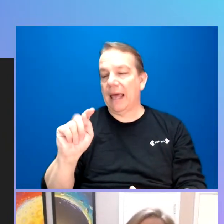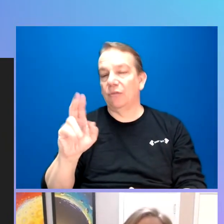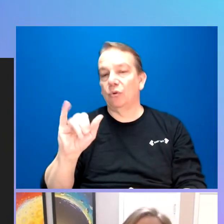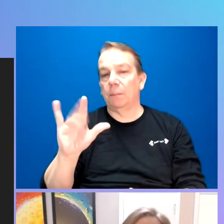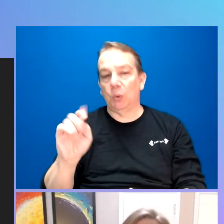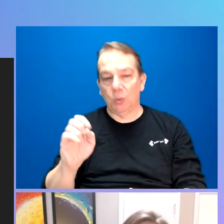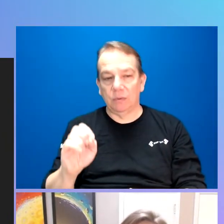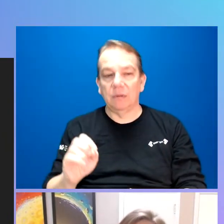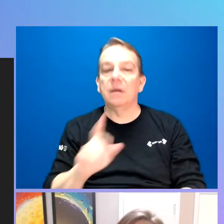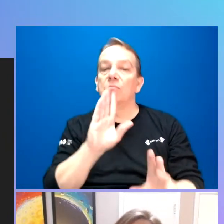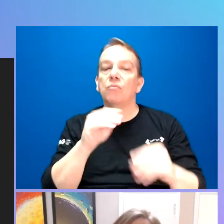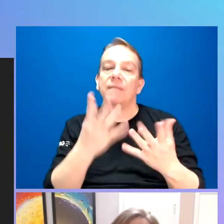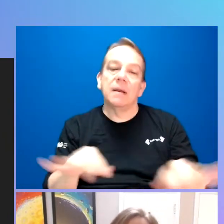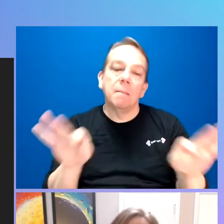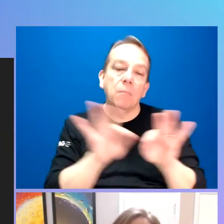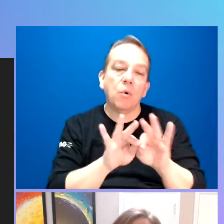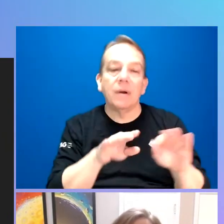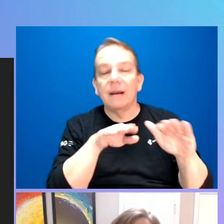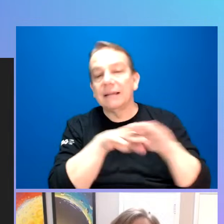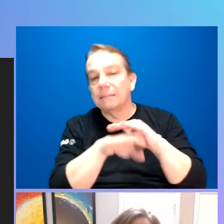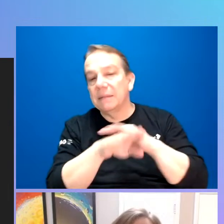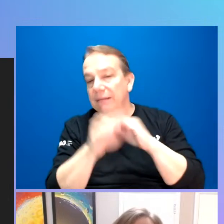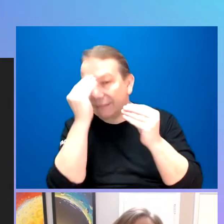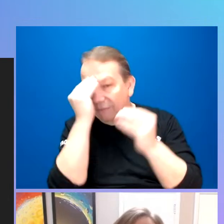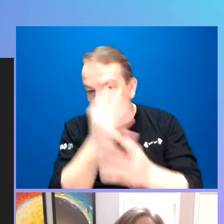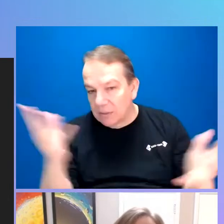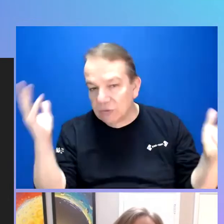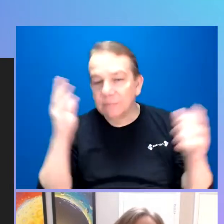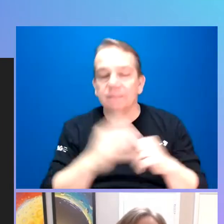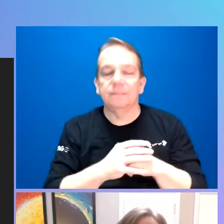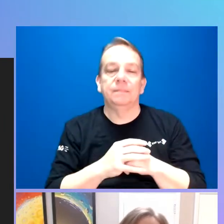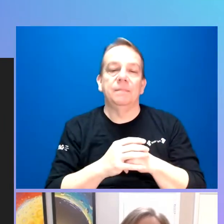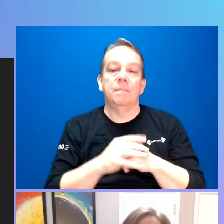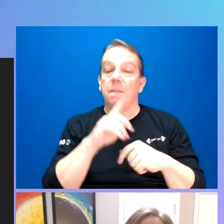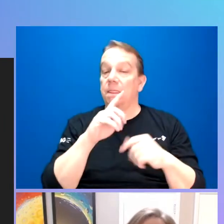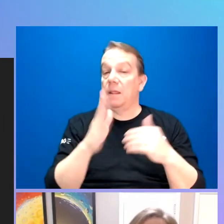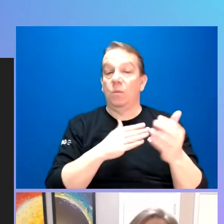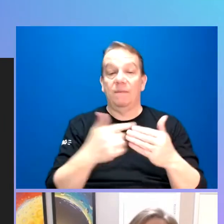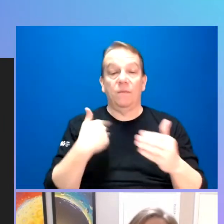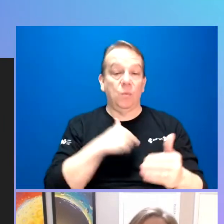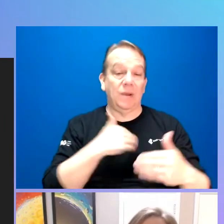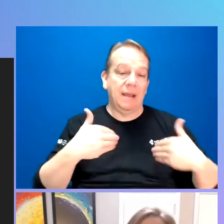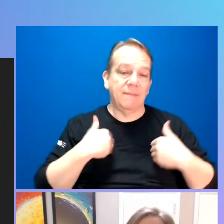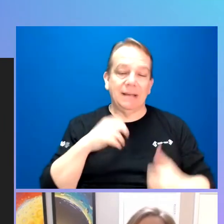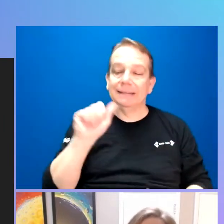attribute provides important accessible information whenever